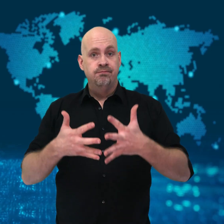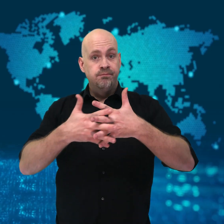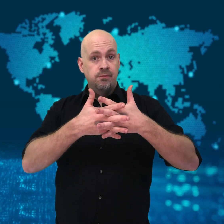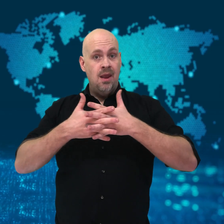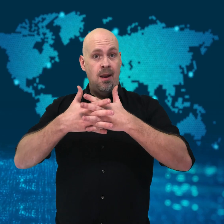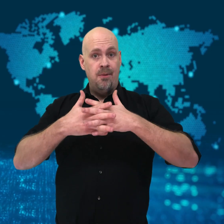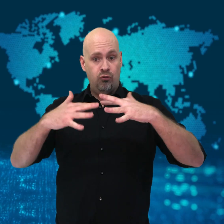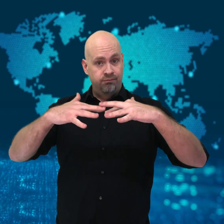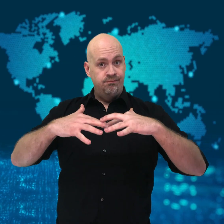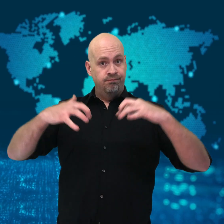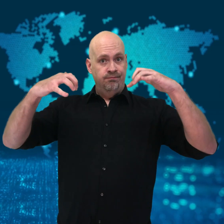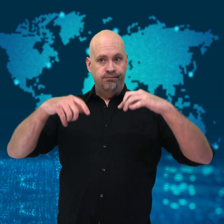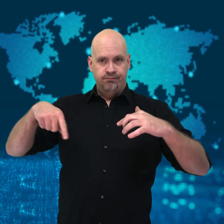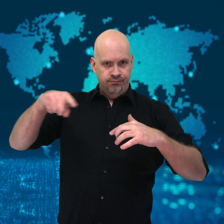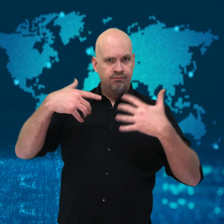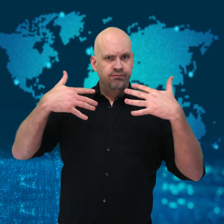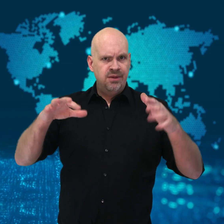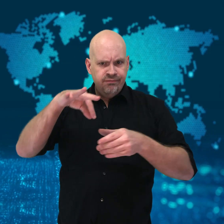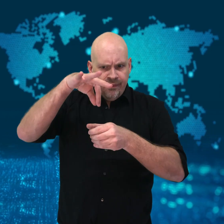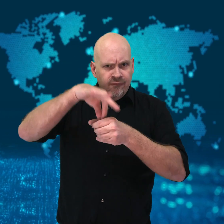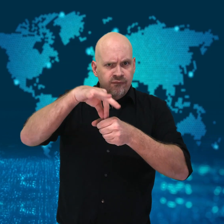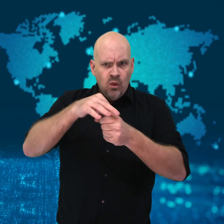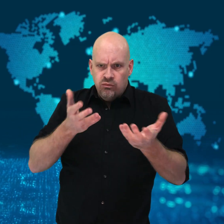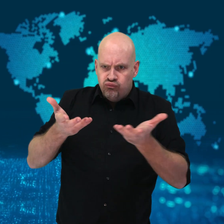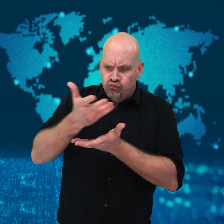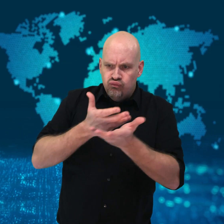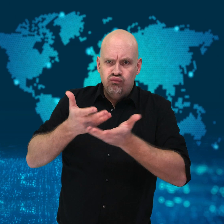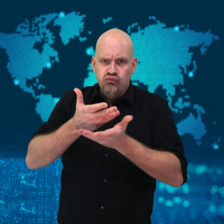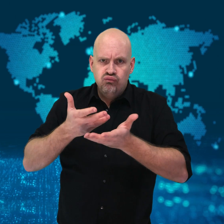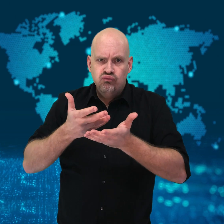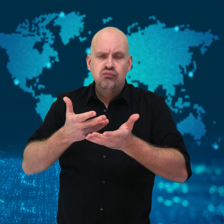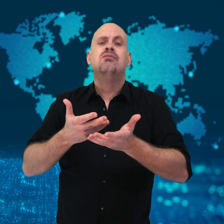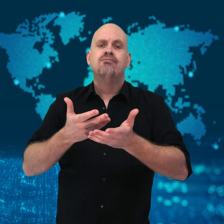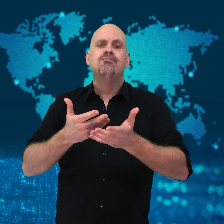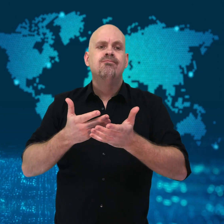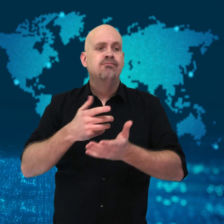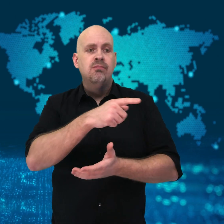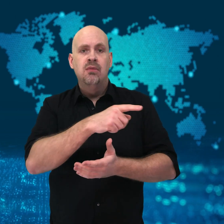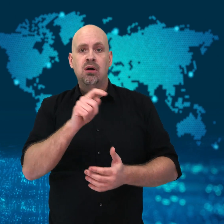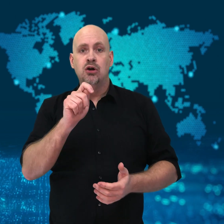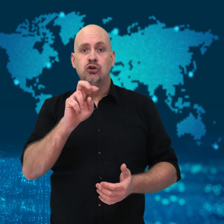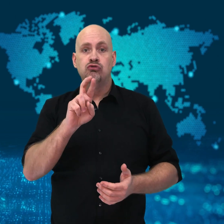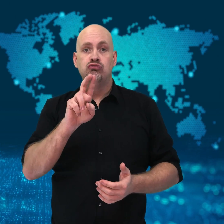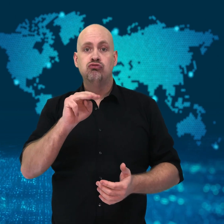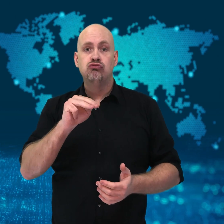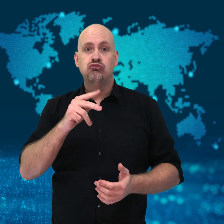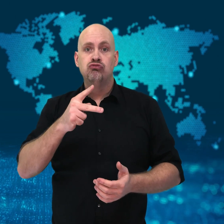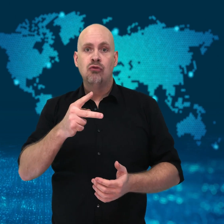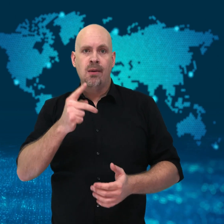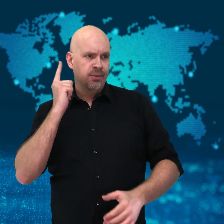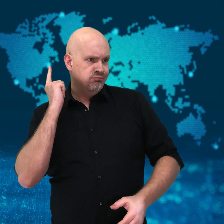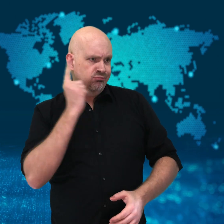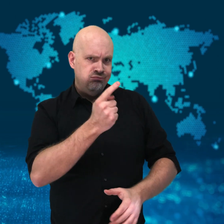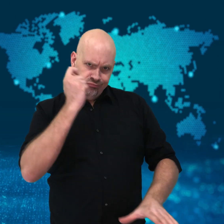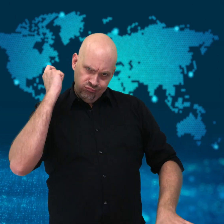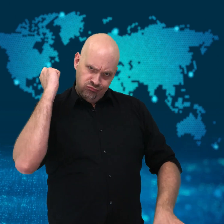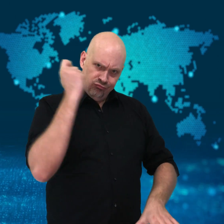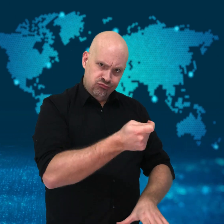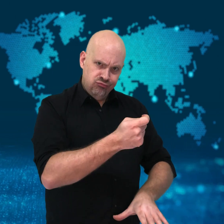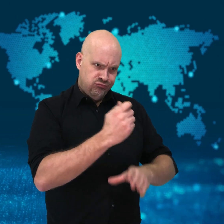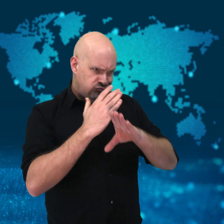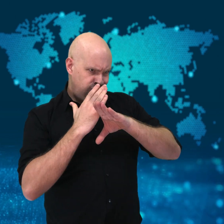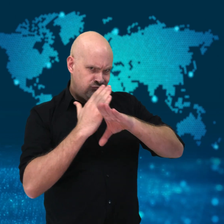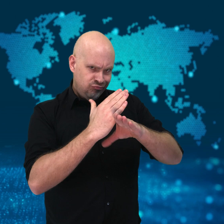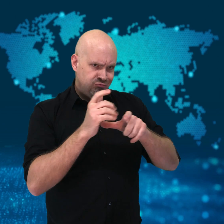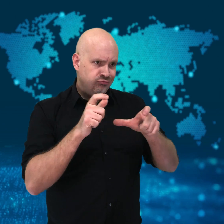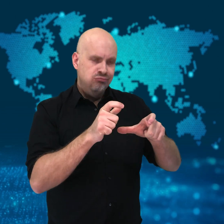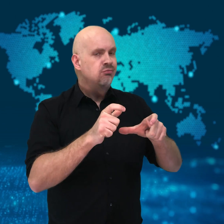[Gavin]: The United States Senate voted to acquit former President